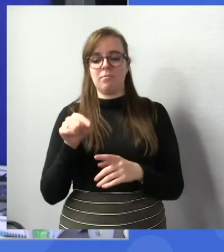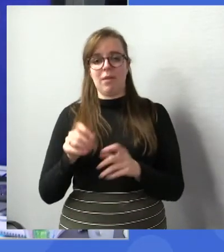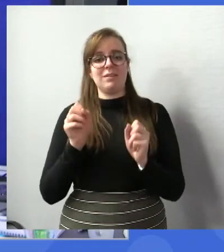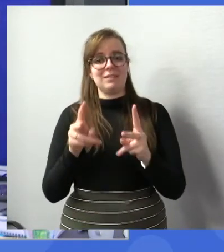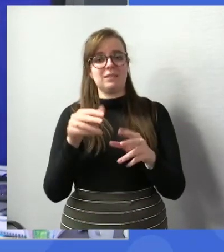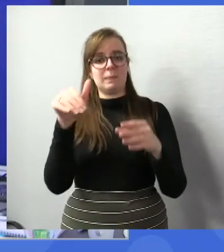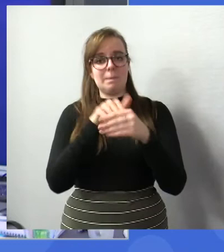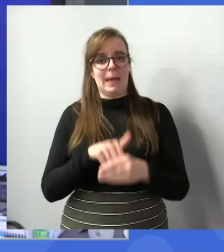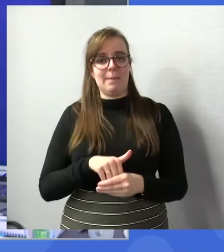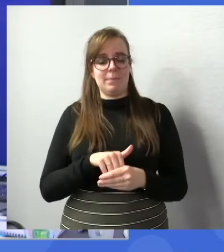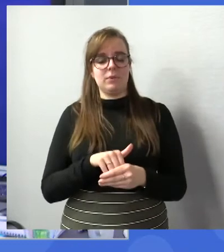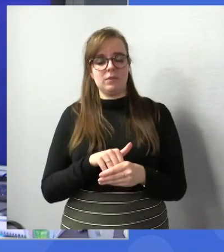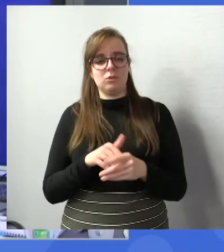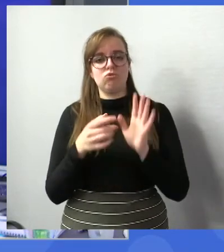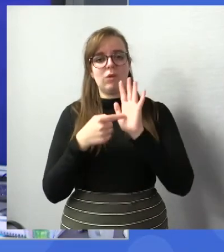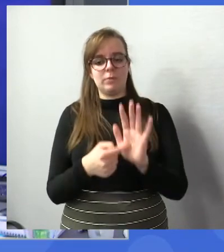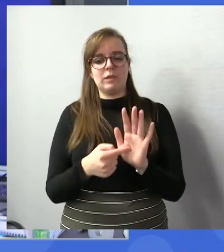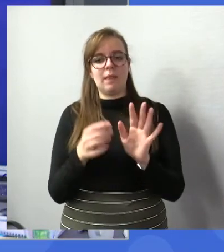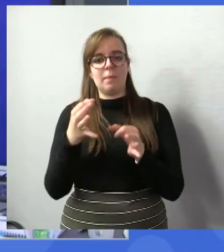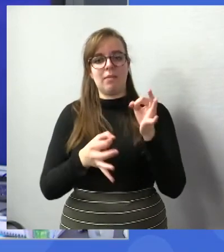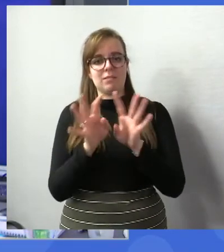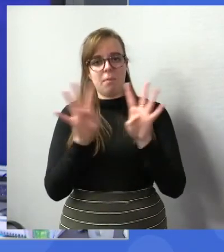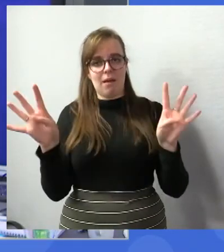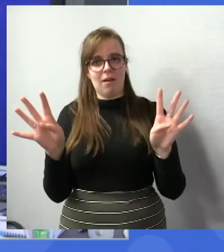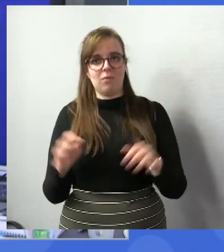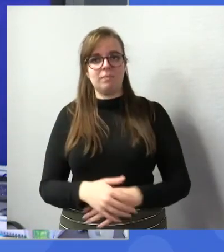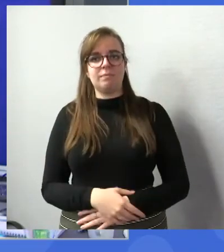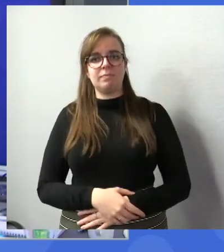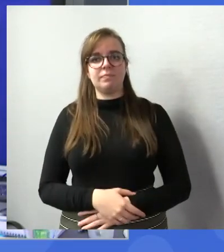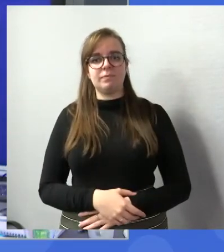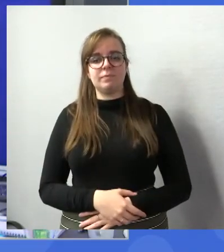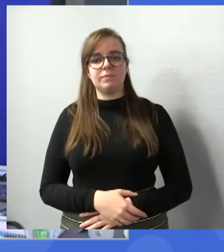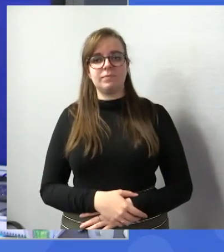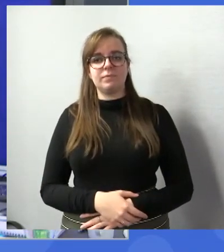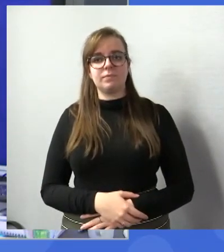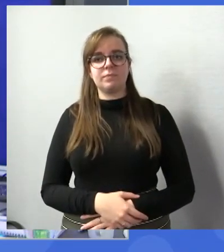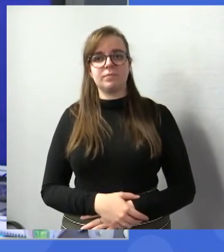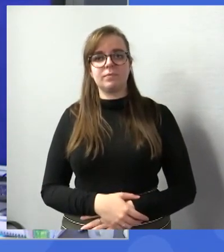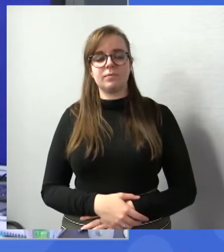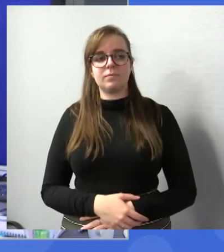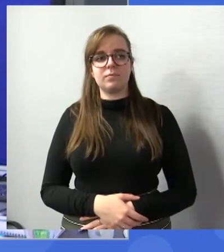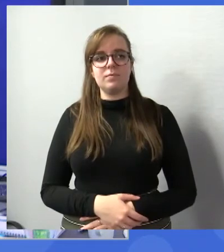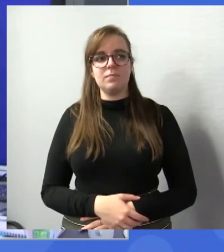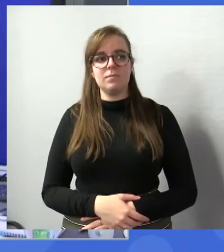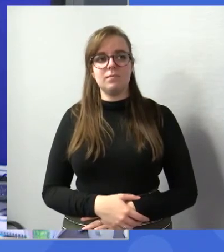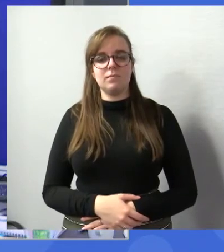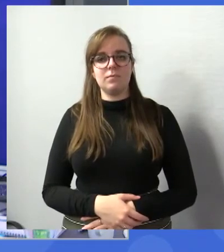presented to the particle panel before it's opened up to open questioning okay